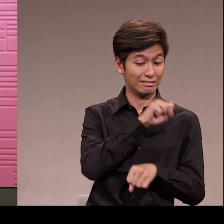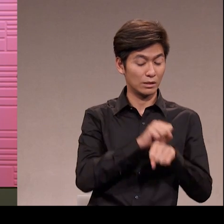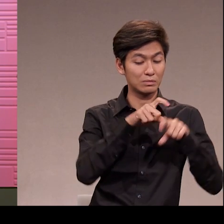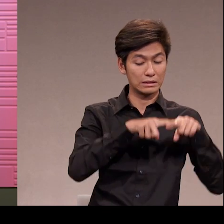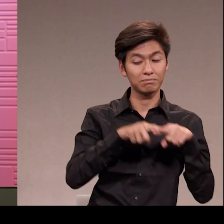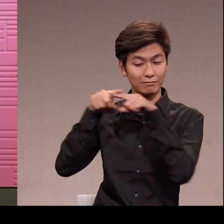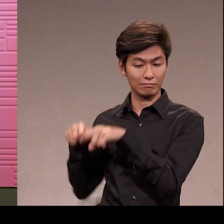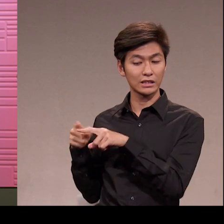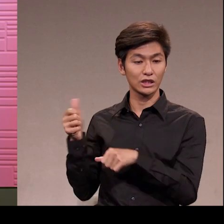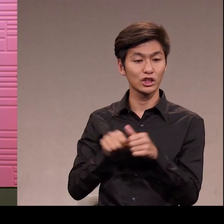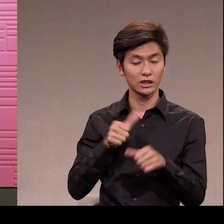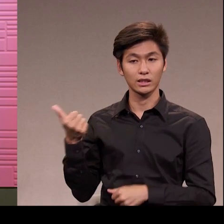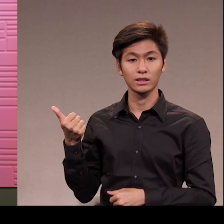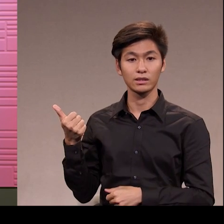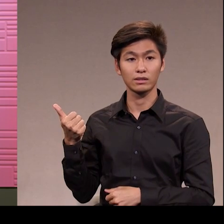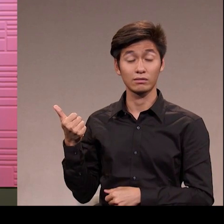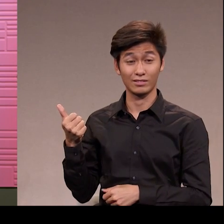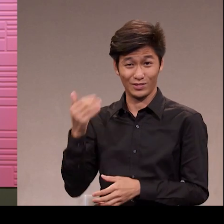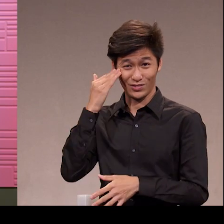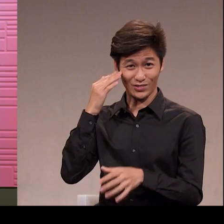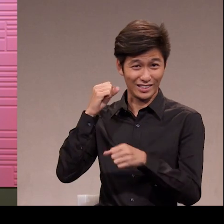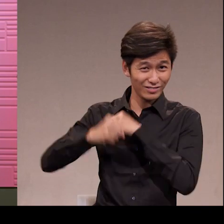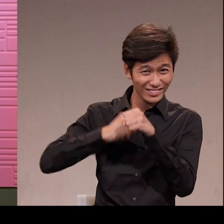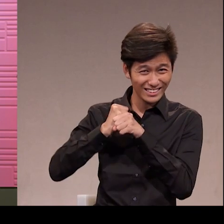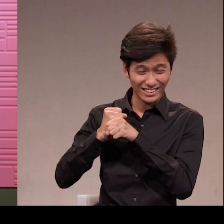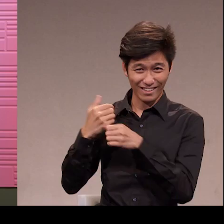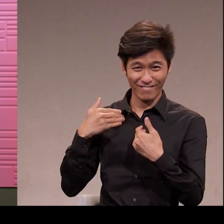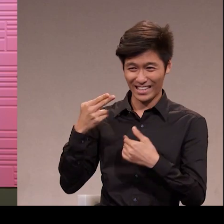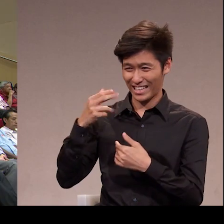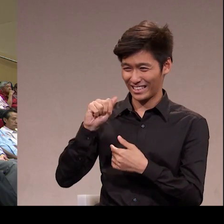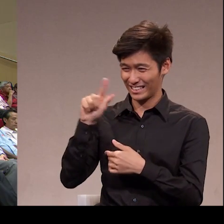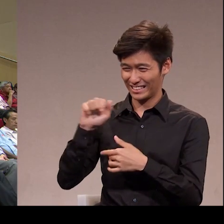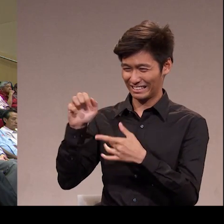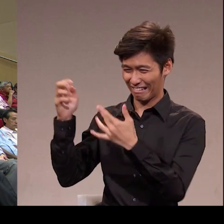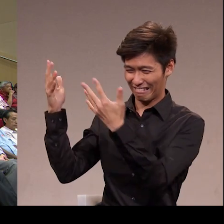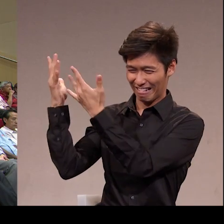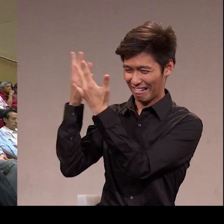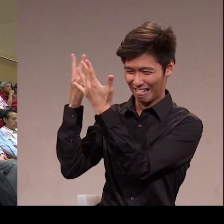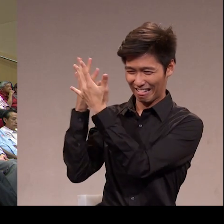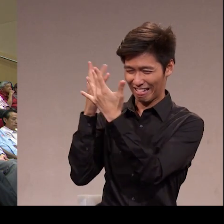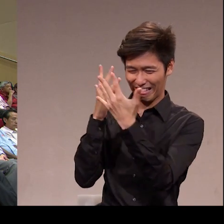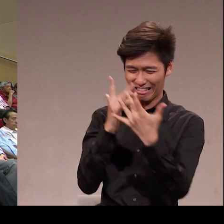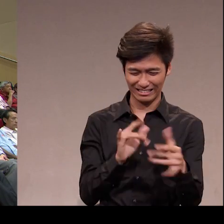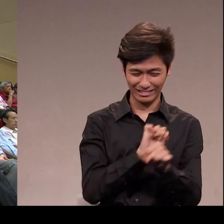Every year when the haze drifts to Singapore, we are reminded of how close we are.